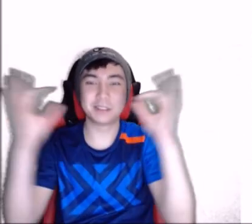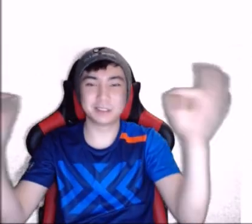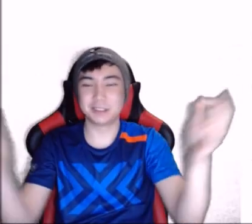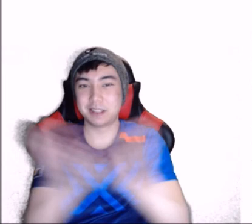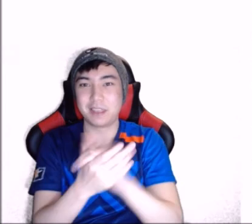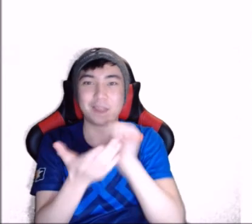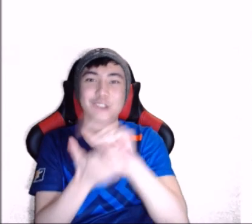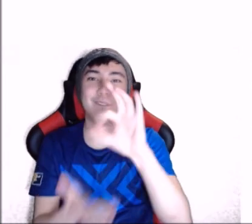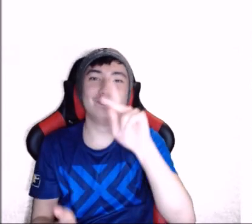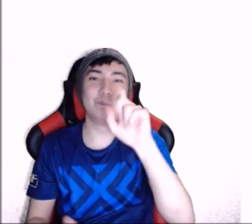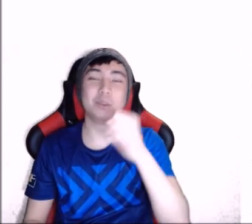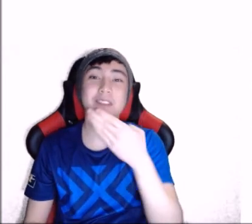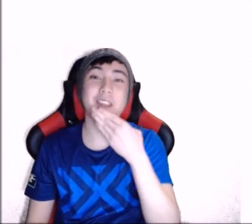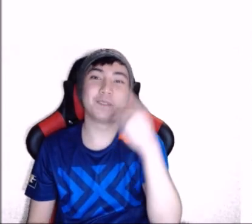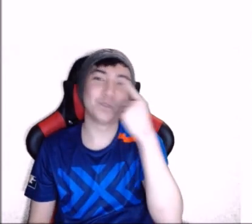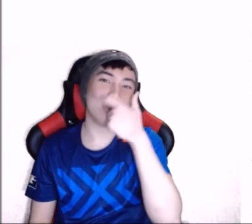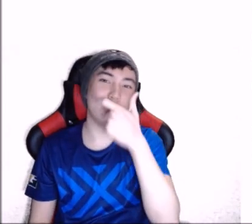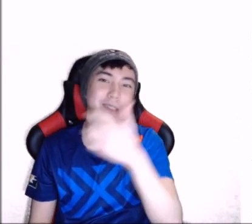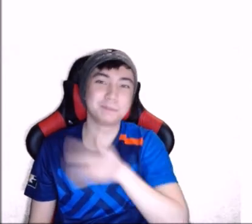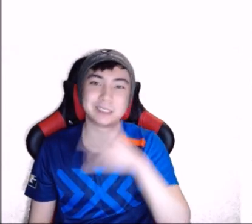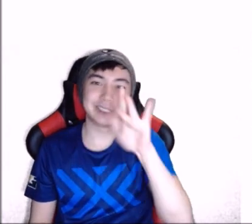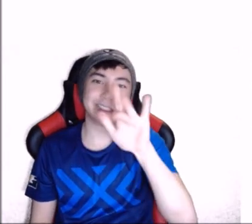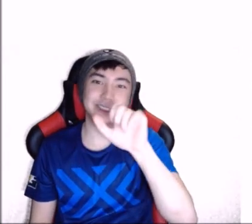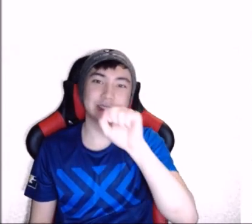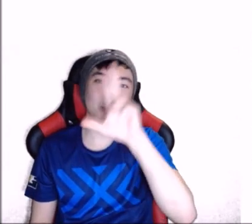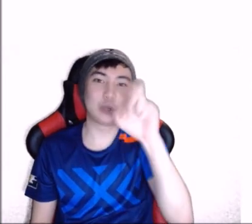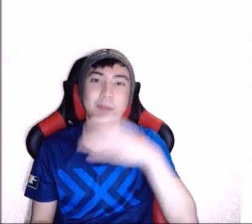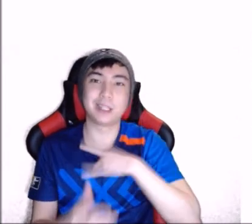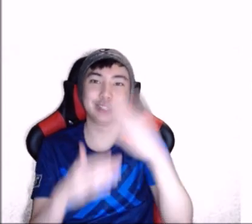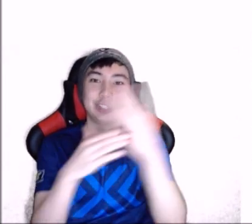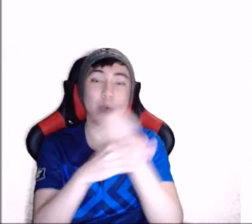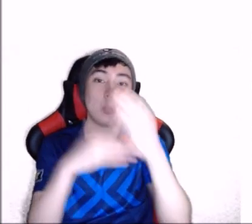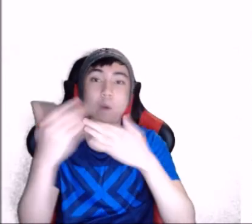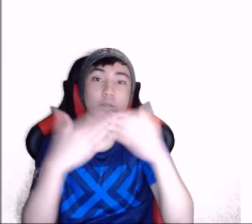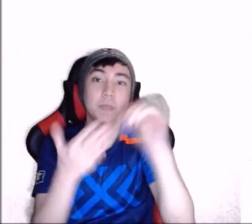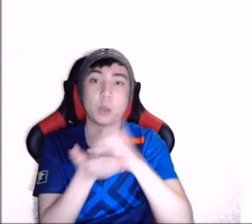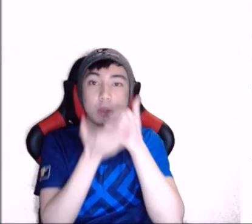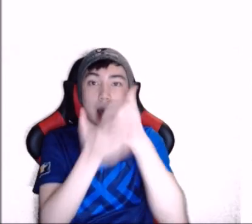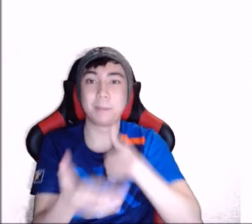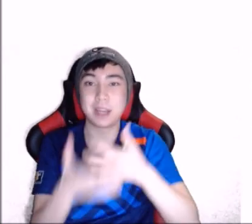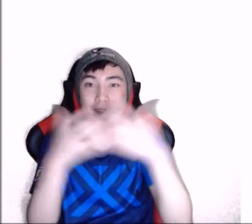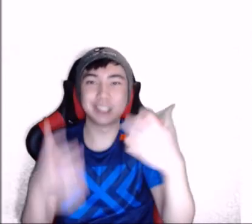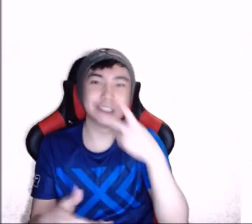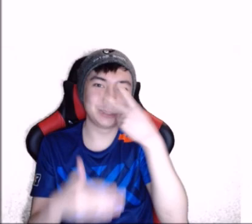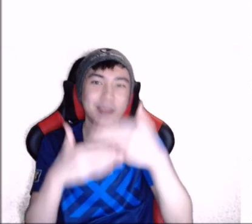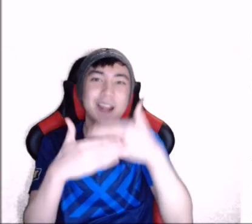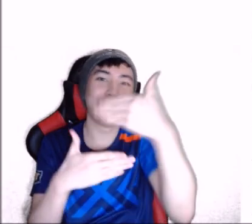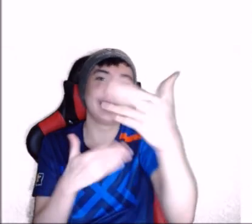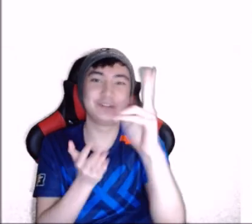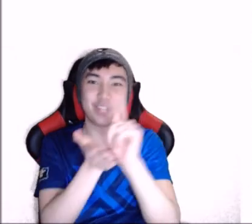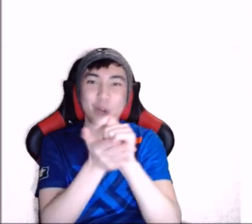That's all, folks. Thank you for watching. Please click Subscribe, Like, Share, or whatever that will help me a lot. See you in the next video